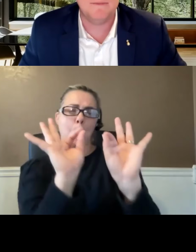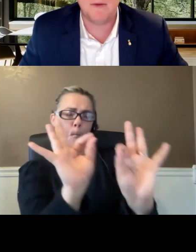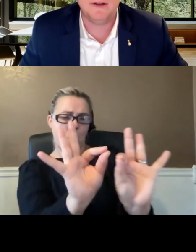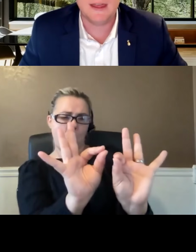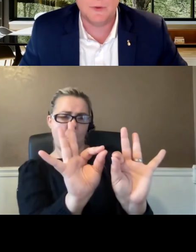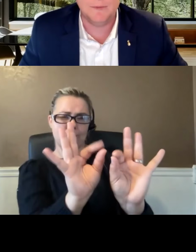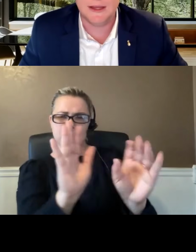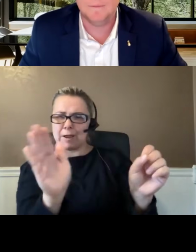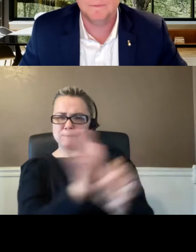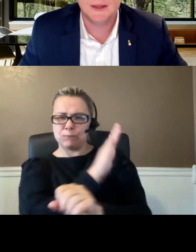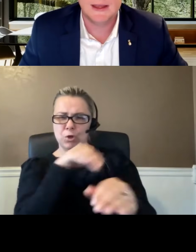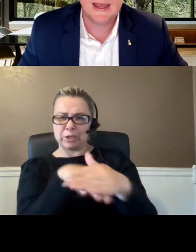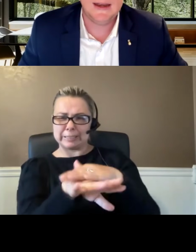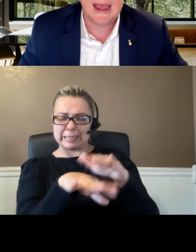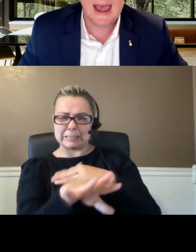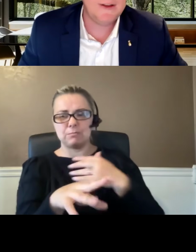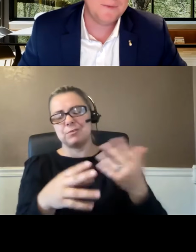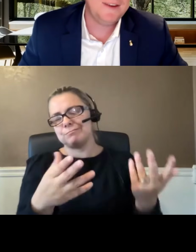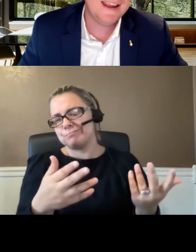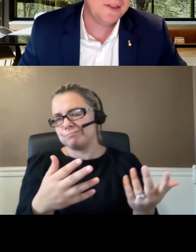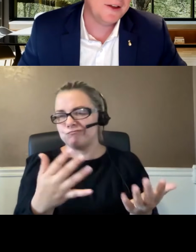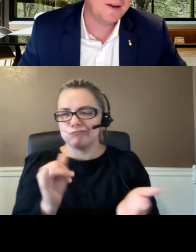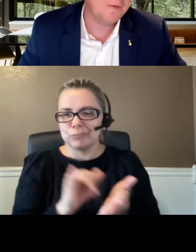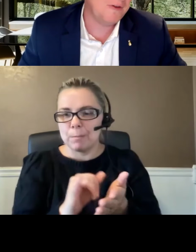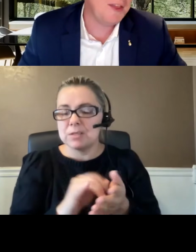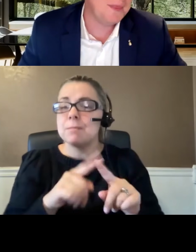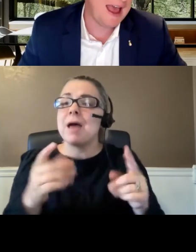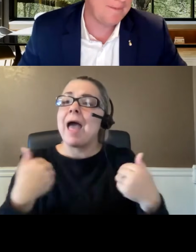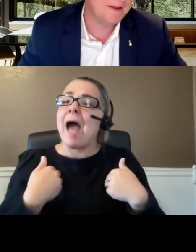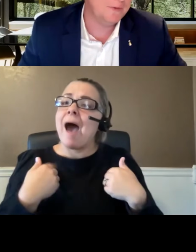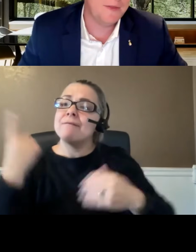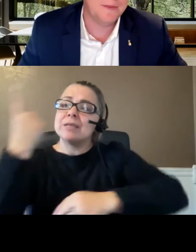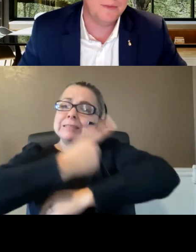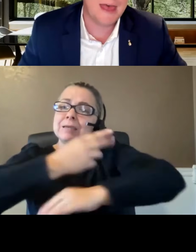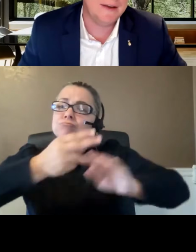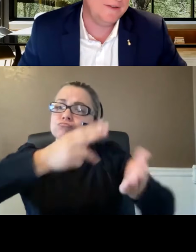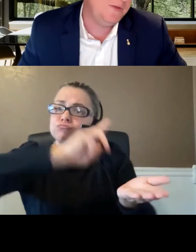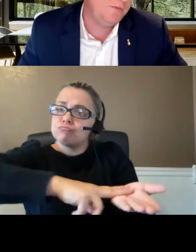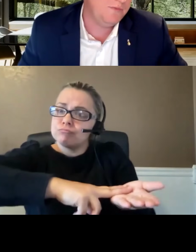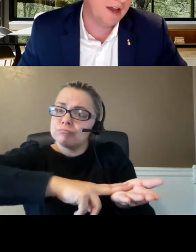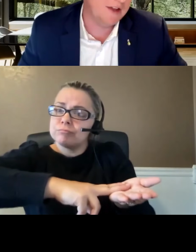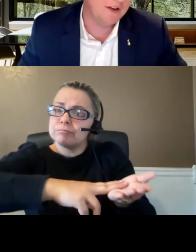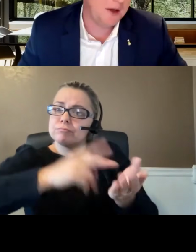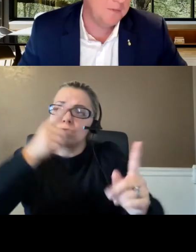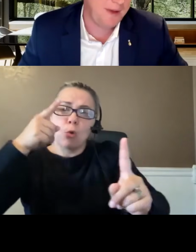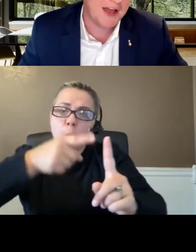date by which they will be and having some teeth around what h appens when that doesn't come to pass.